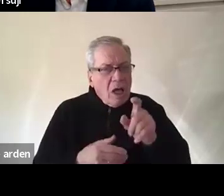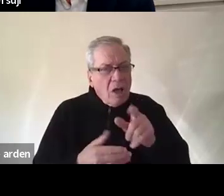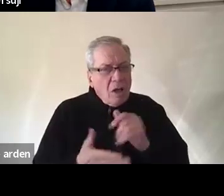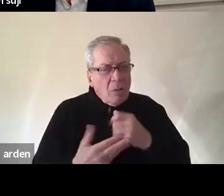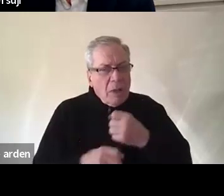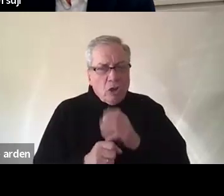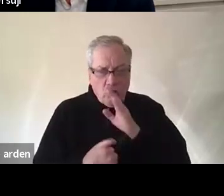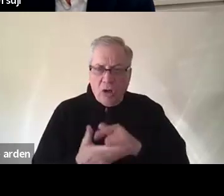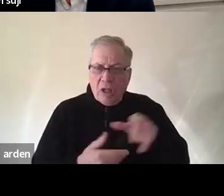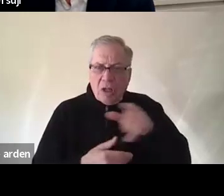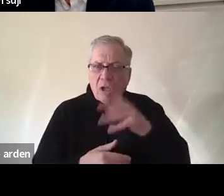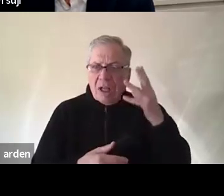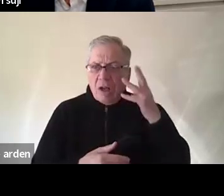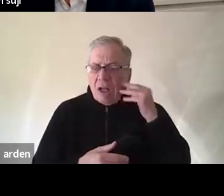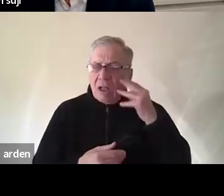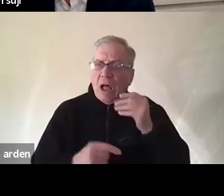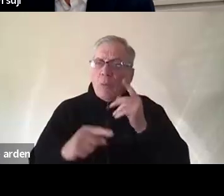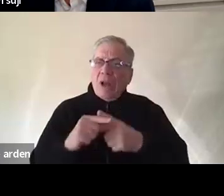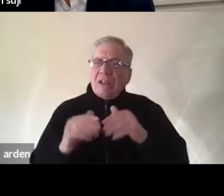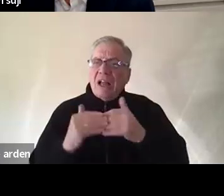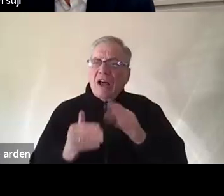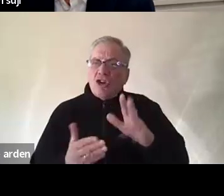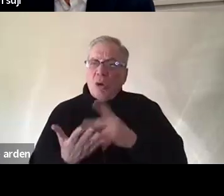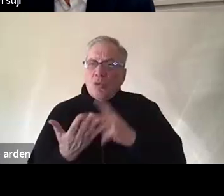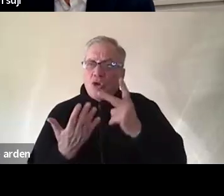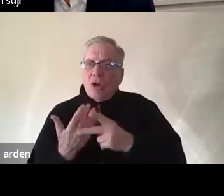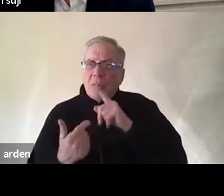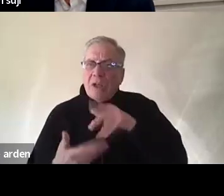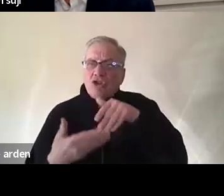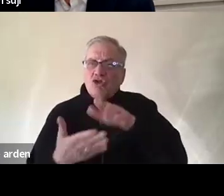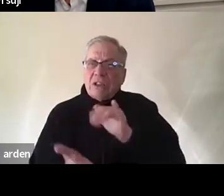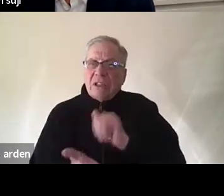if this is an issue you are experiencing as well, and how your program may be addressing it.